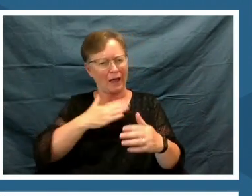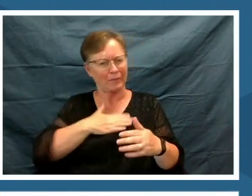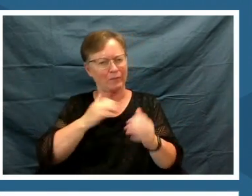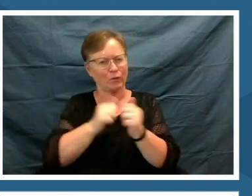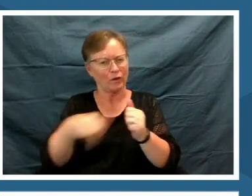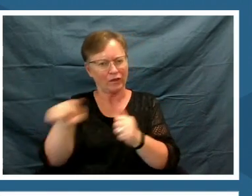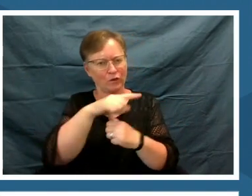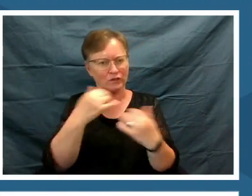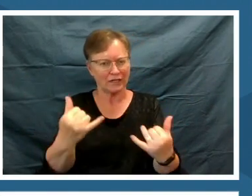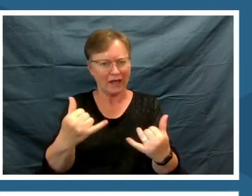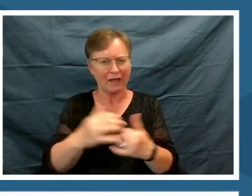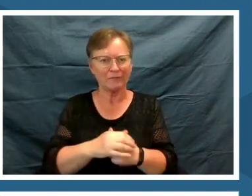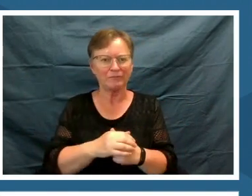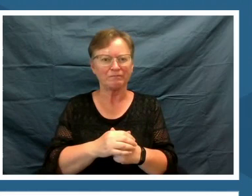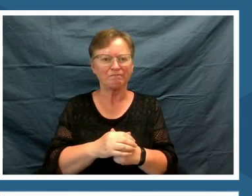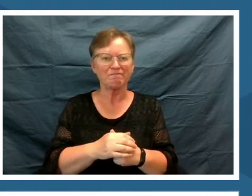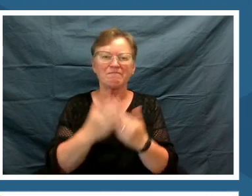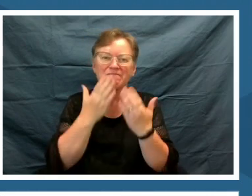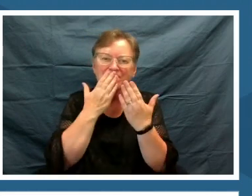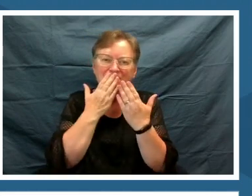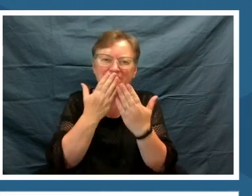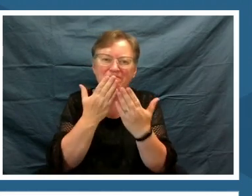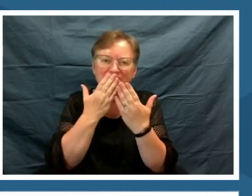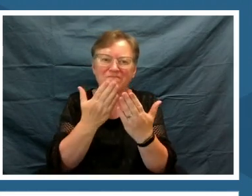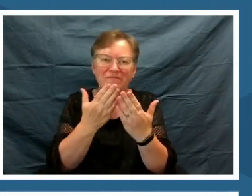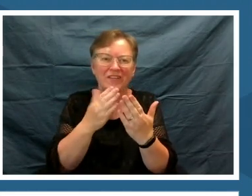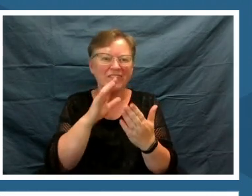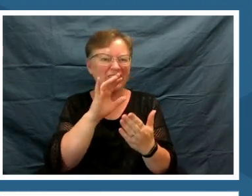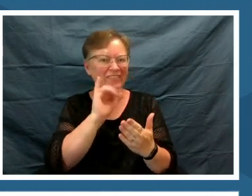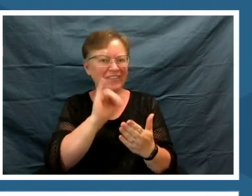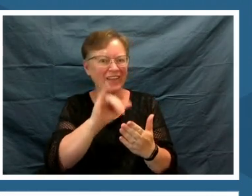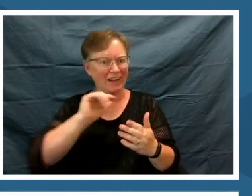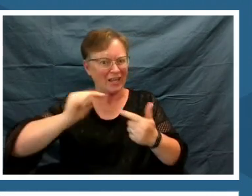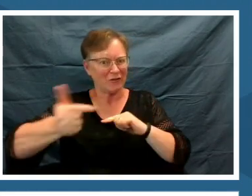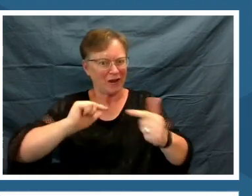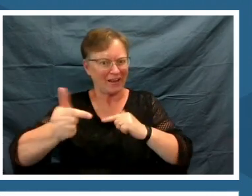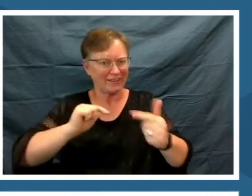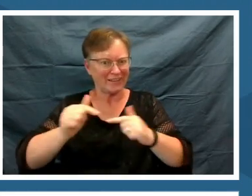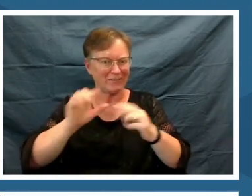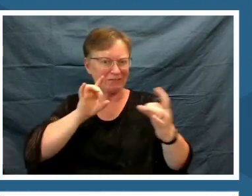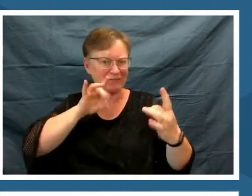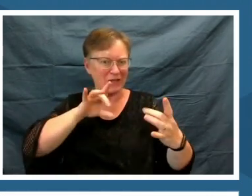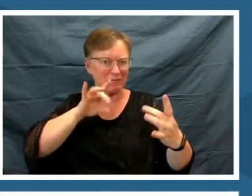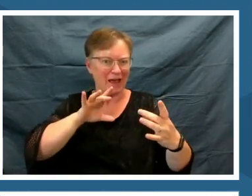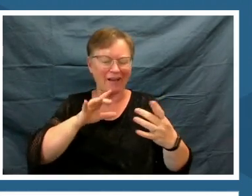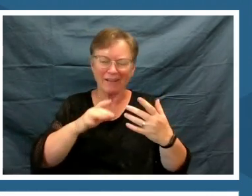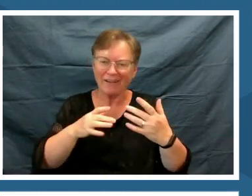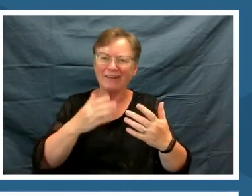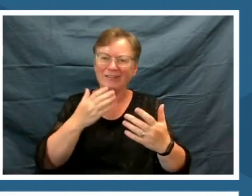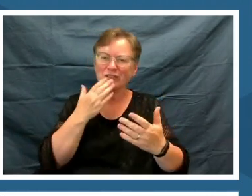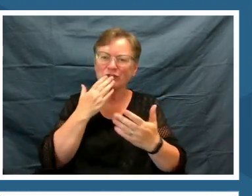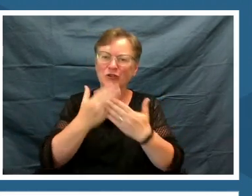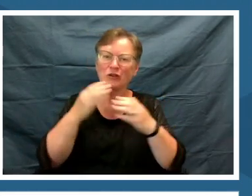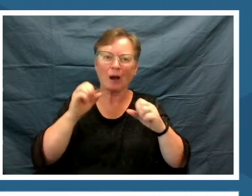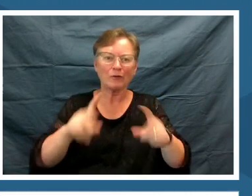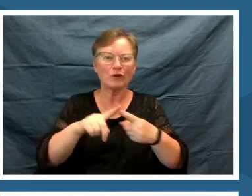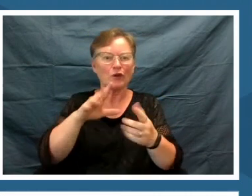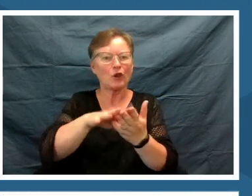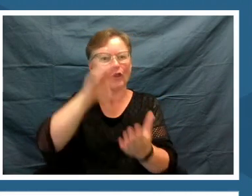so much also for that uh interactive feedback it's good to know that there's great opportunity to learn more about